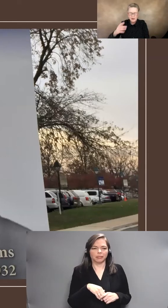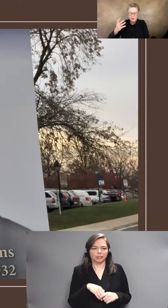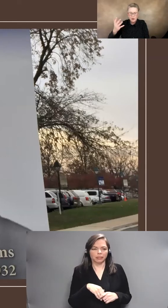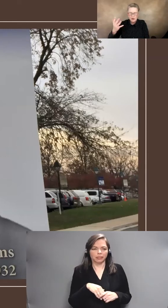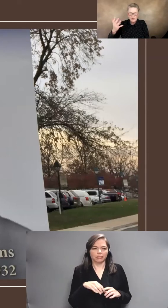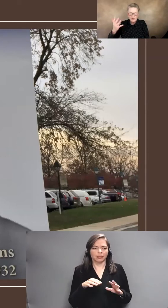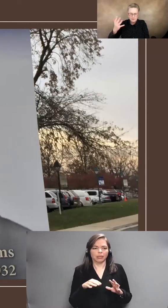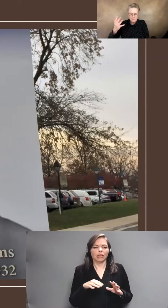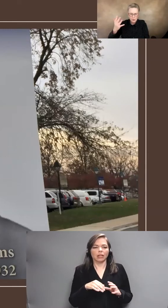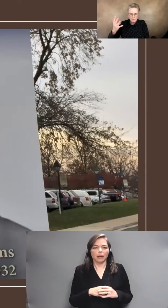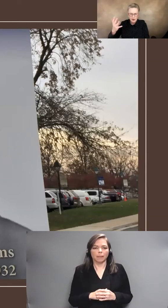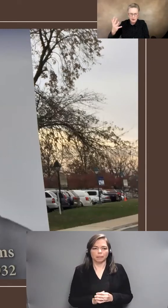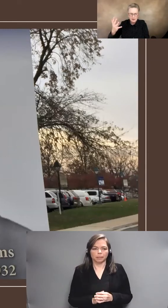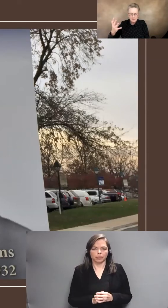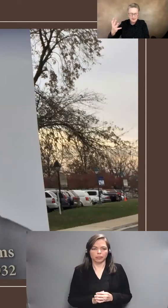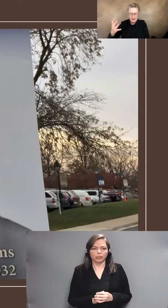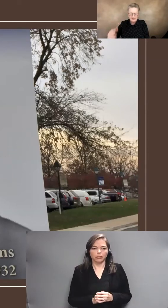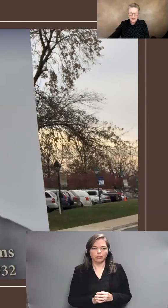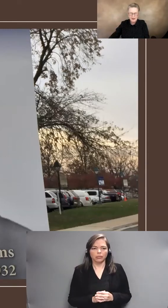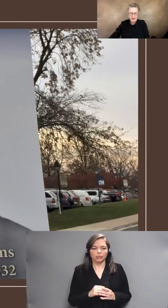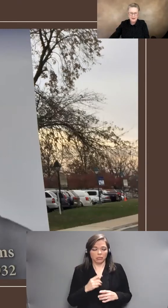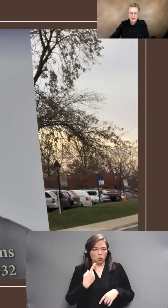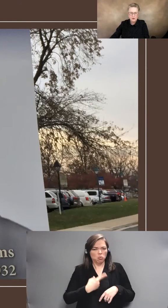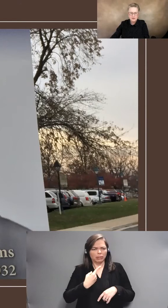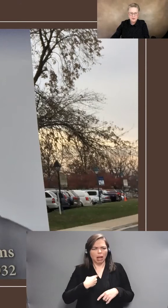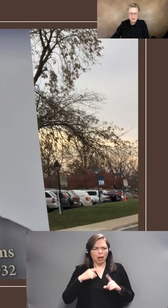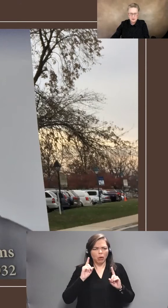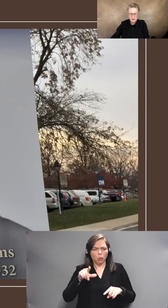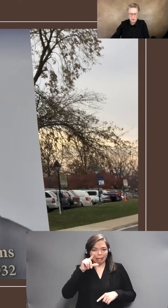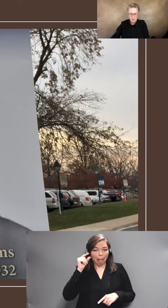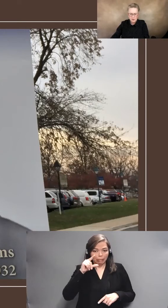and one time, I just went to Gallaudet and they had all these pictures up